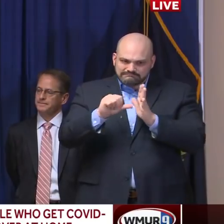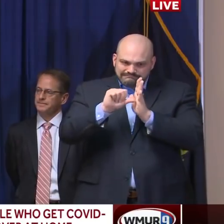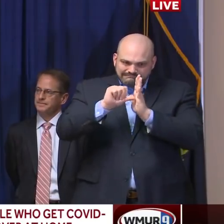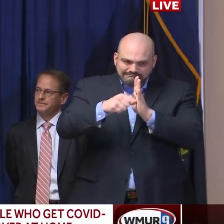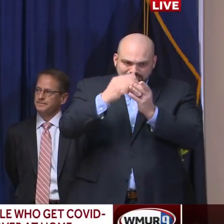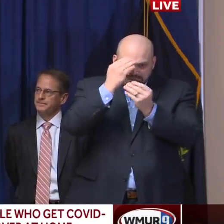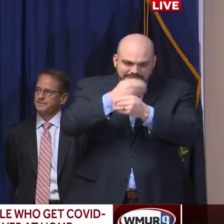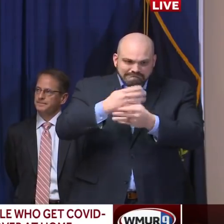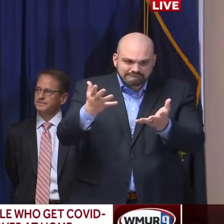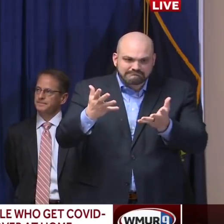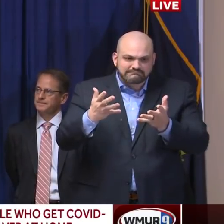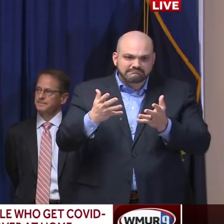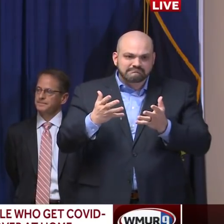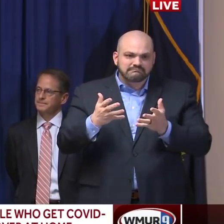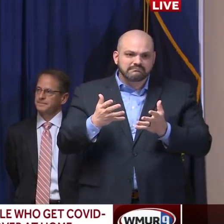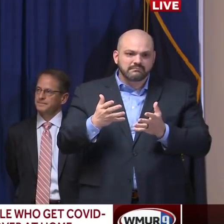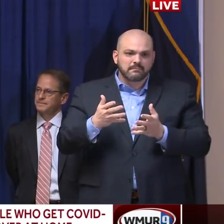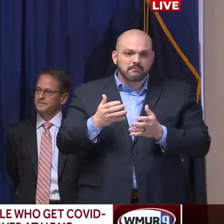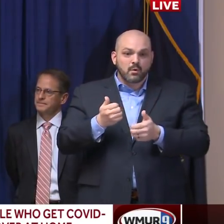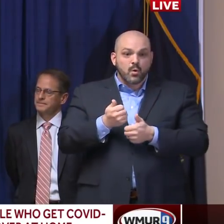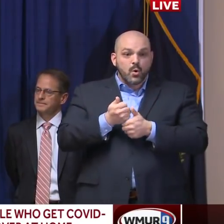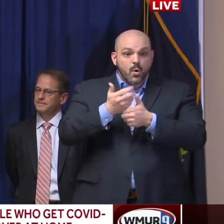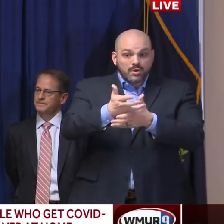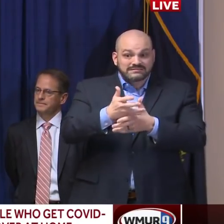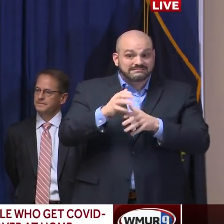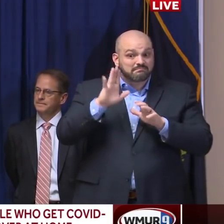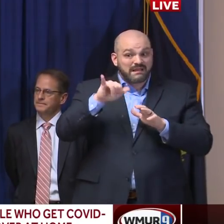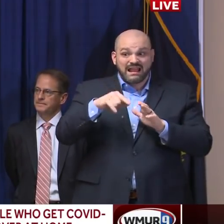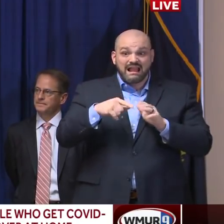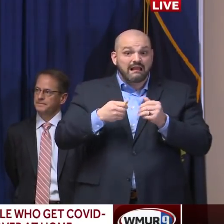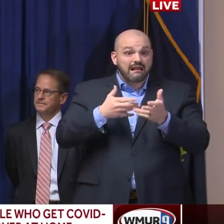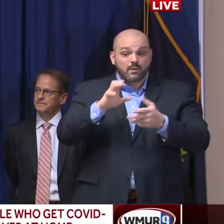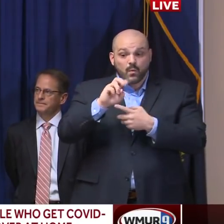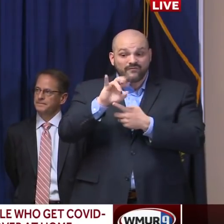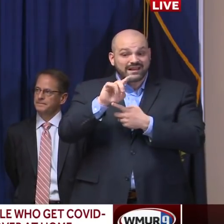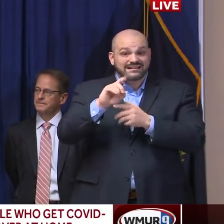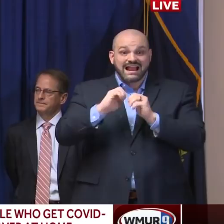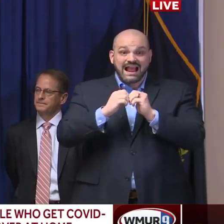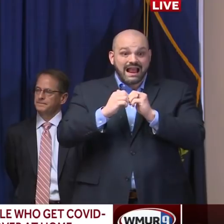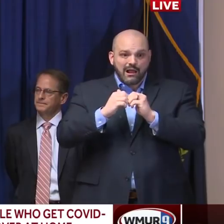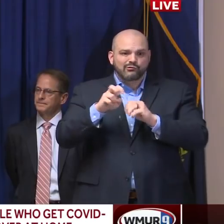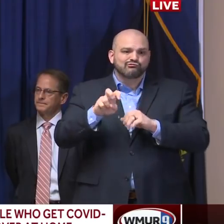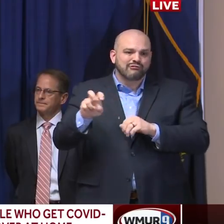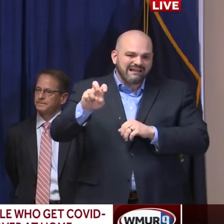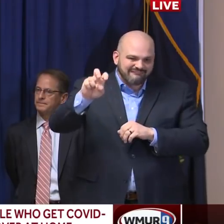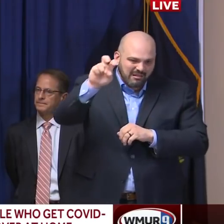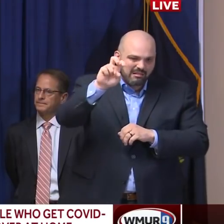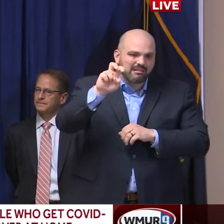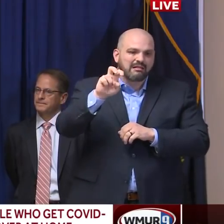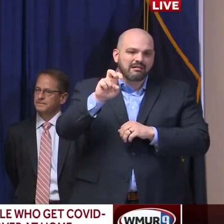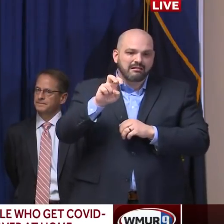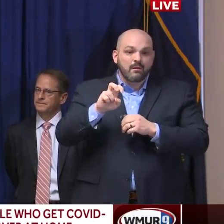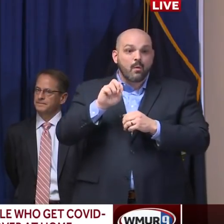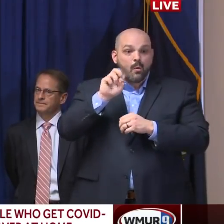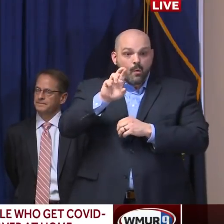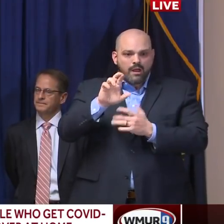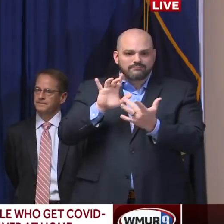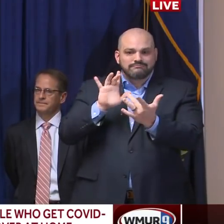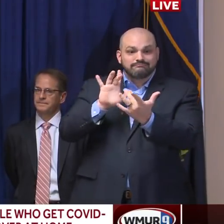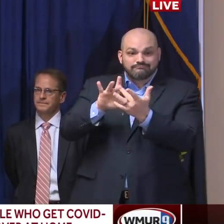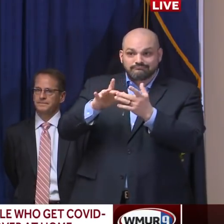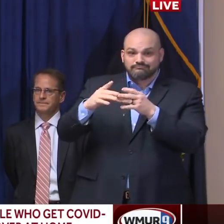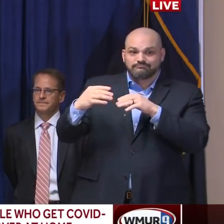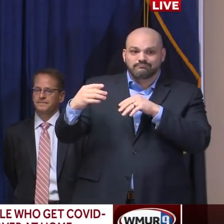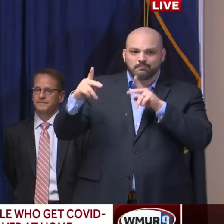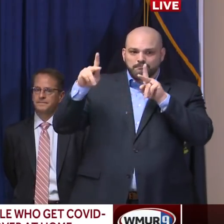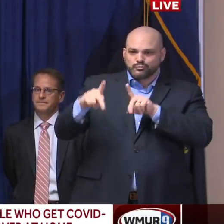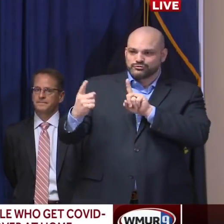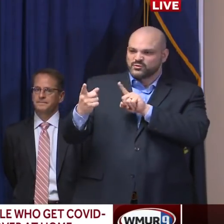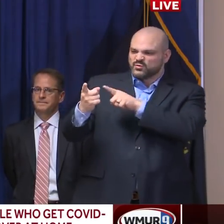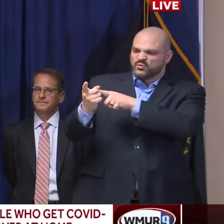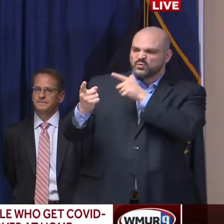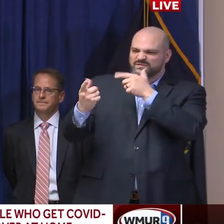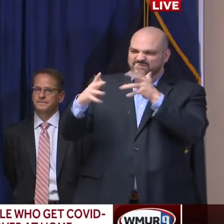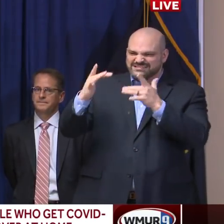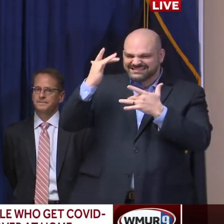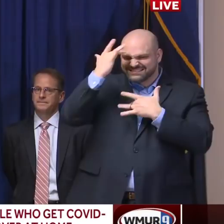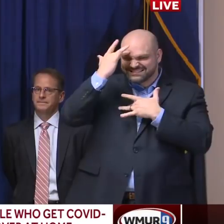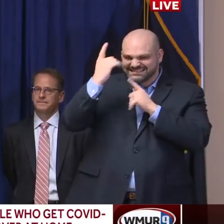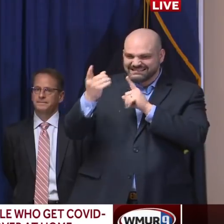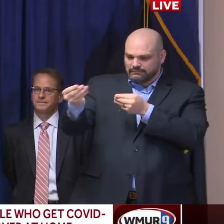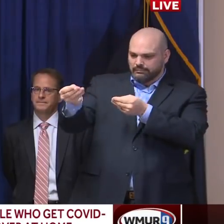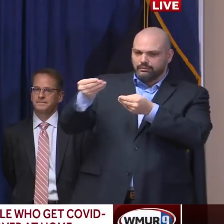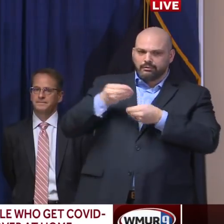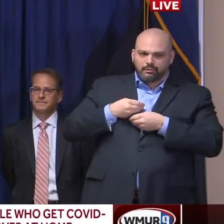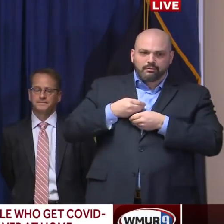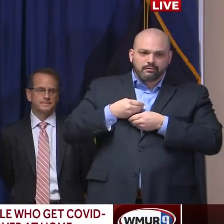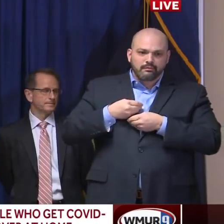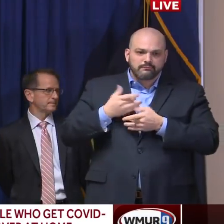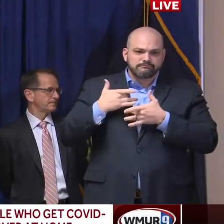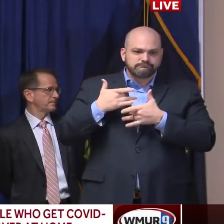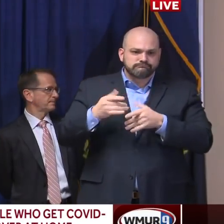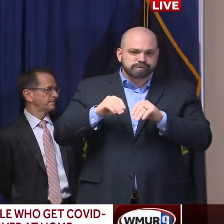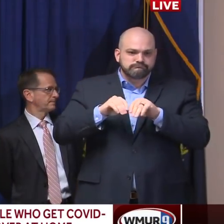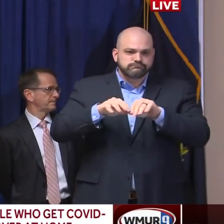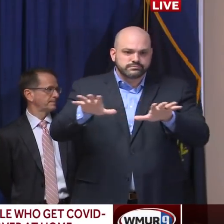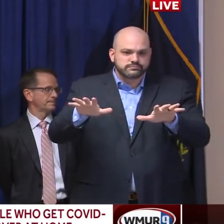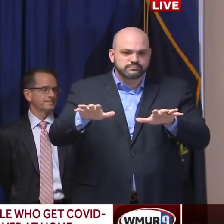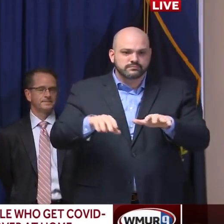AGAIN, I WANT TO STRESS THAT WITH THESE NEW IDENTIFICATIONS, ALL OF THEM WE BELIEVE OUR -- ARE TRAVEL RELATED OR INDIRECT CONTACT WITH SOMEONE WITH COVID-19 BUT WE WILL